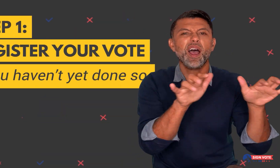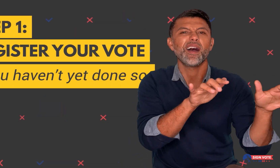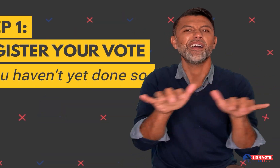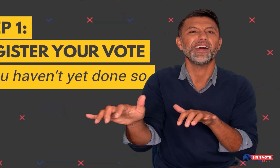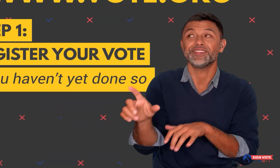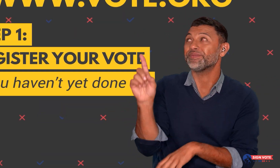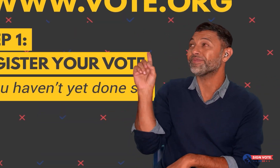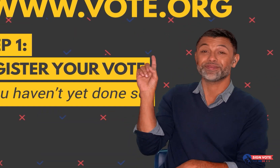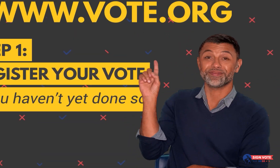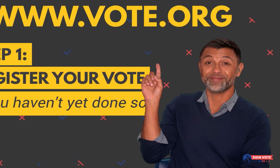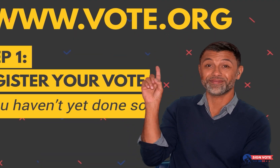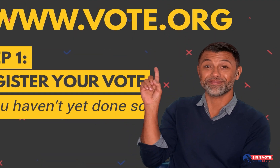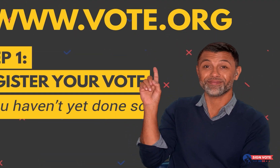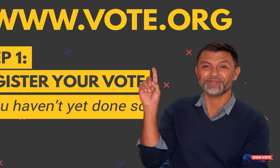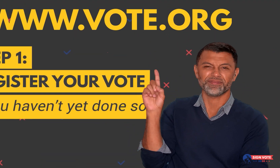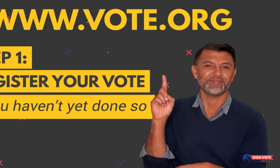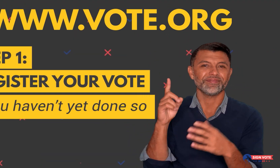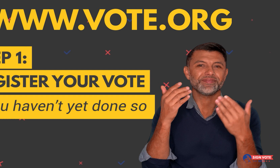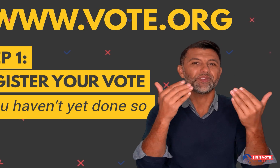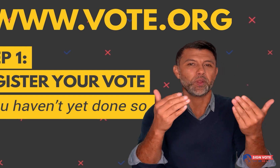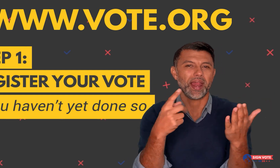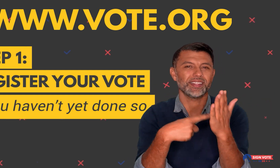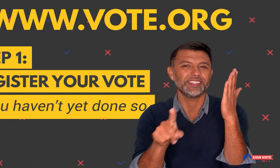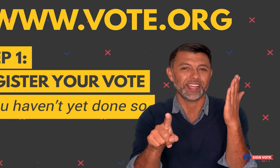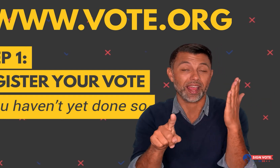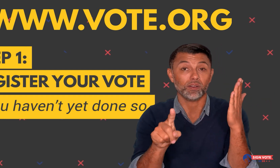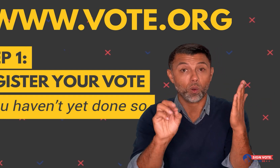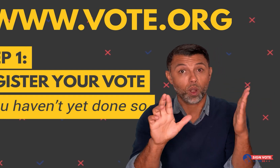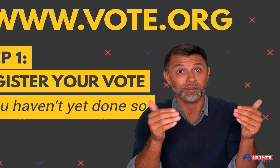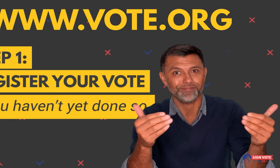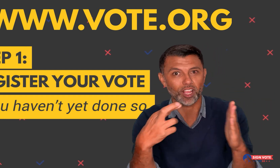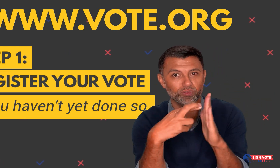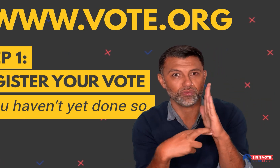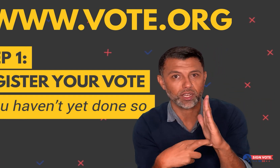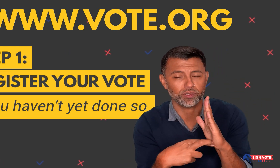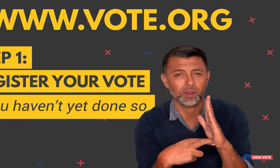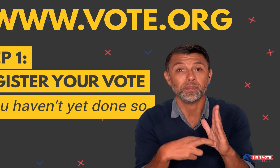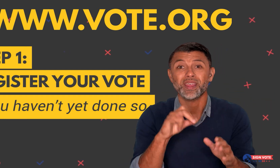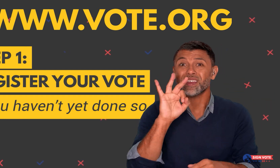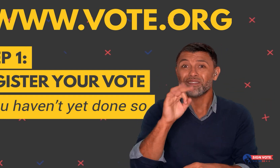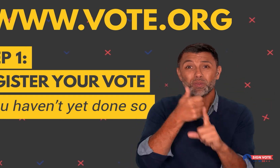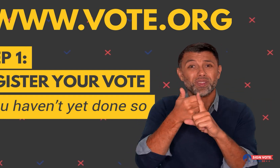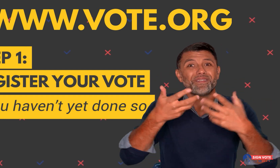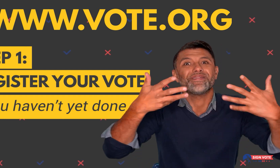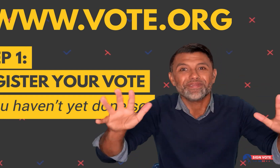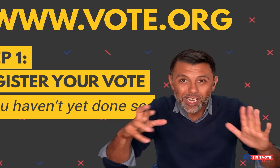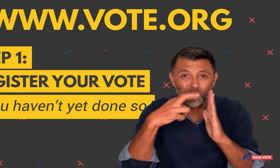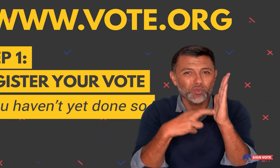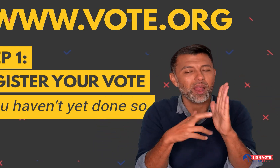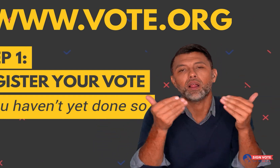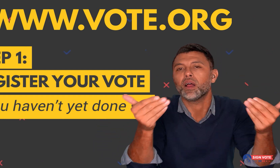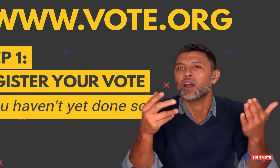Go to www.vote.org to check or register. If you have already registered to vote,